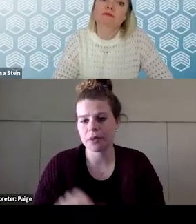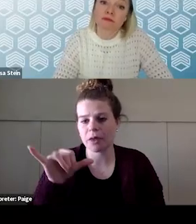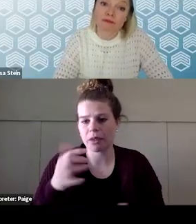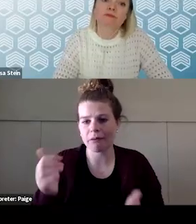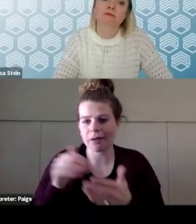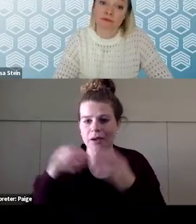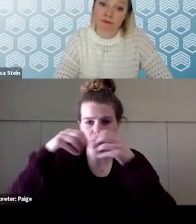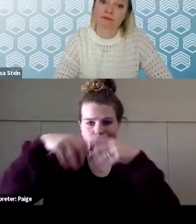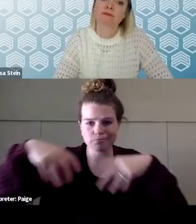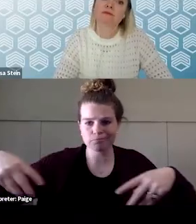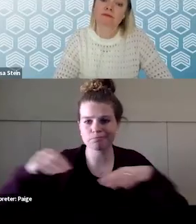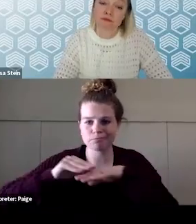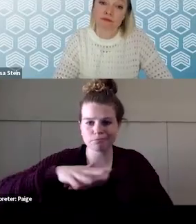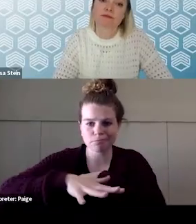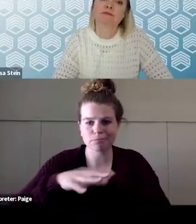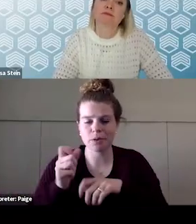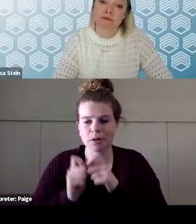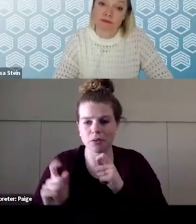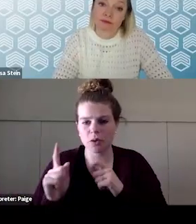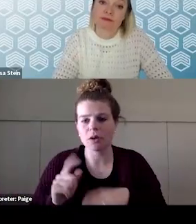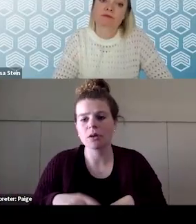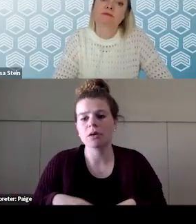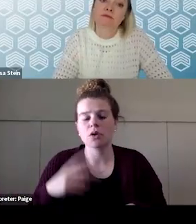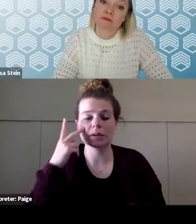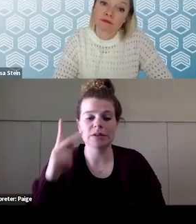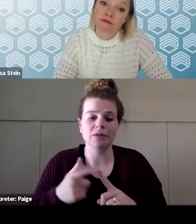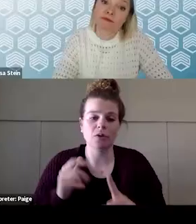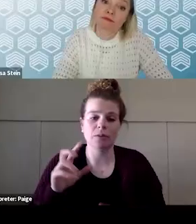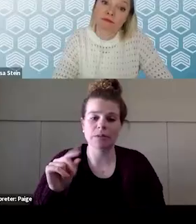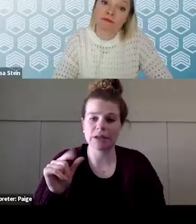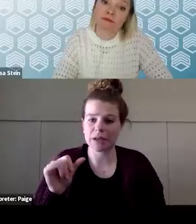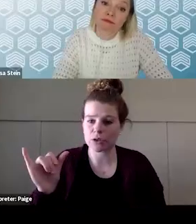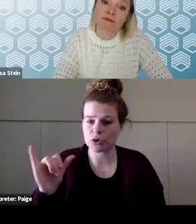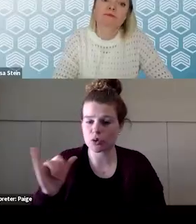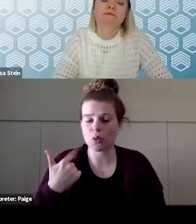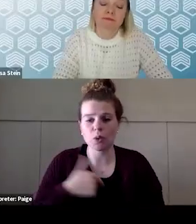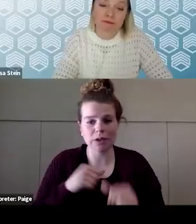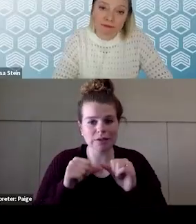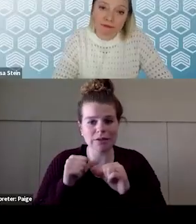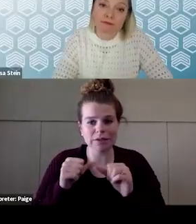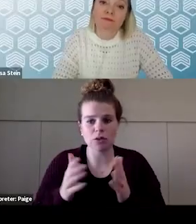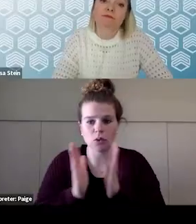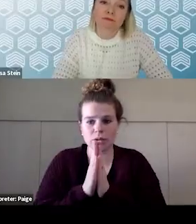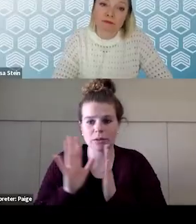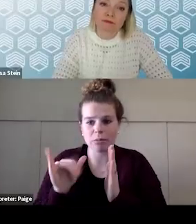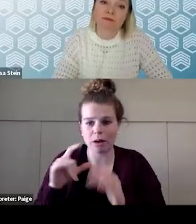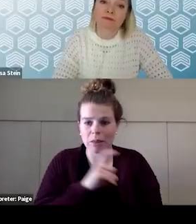And as you could see from the data previously, we are very consistently requested by the police department to support on calls